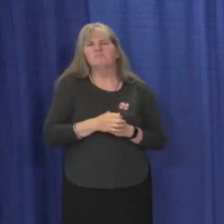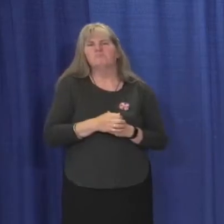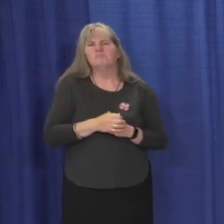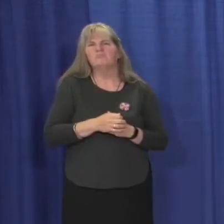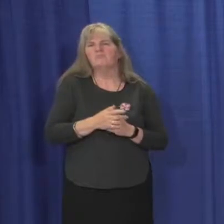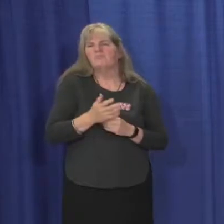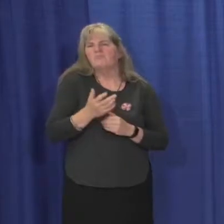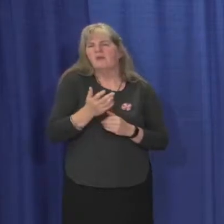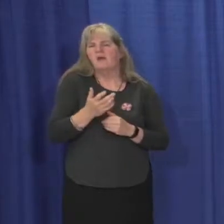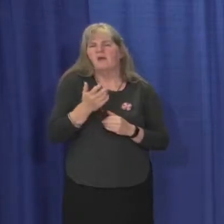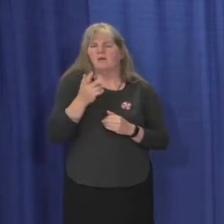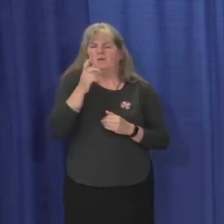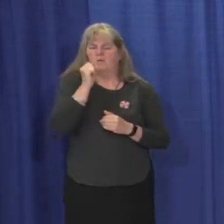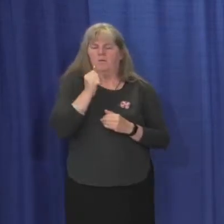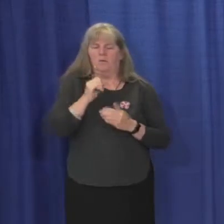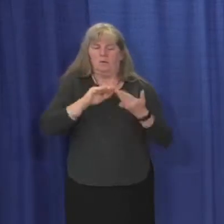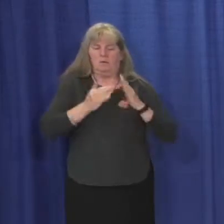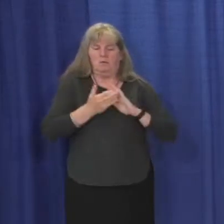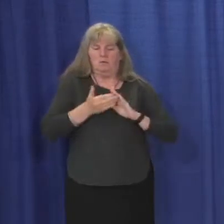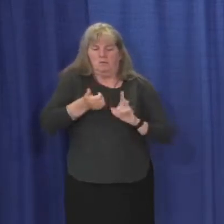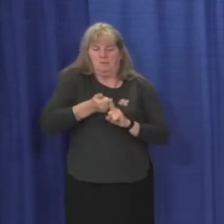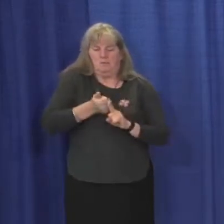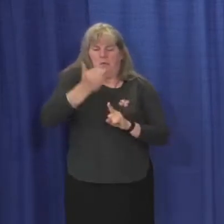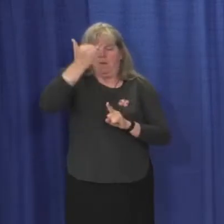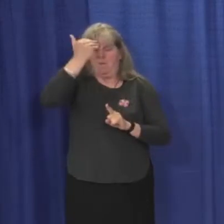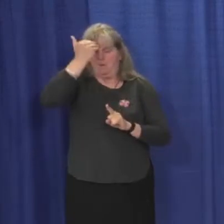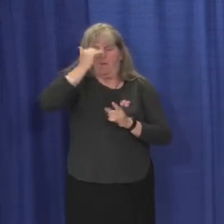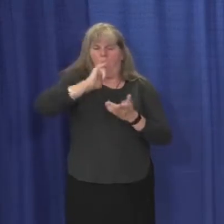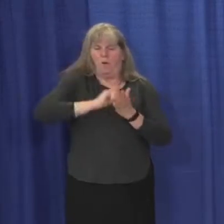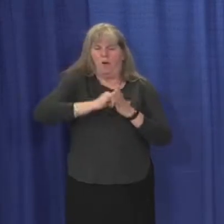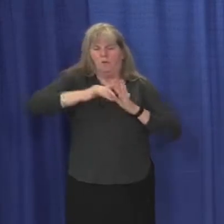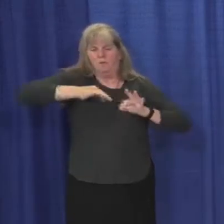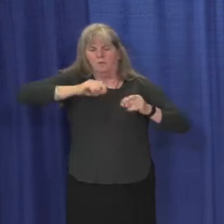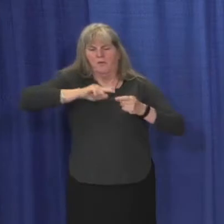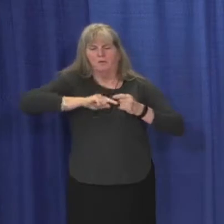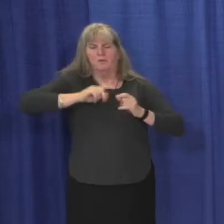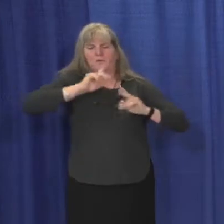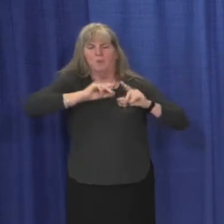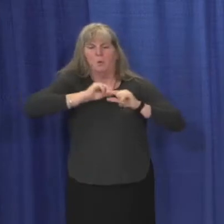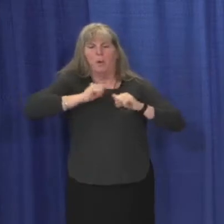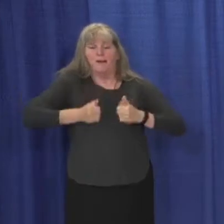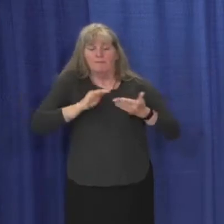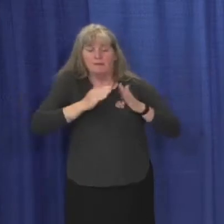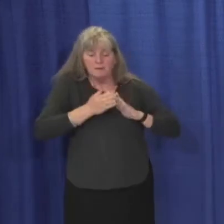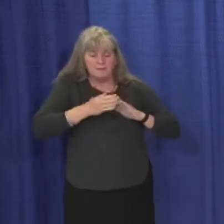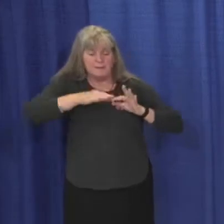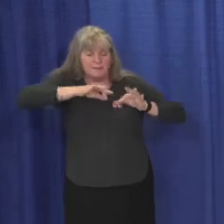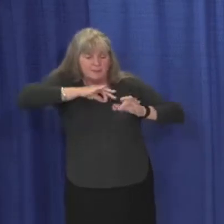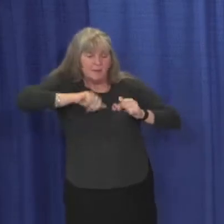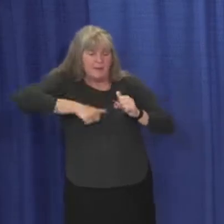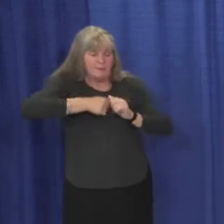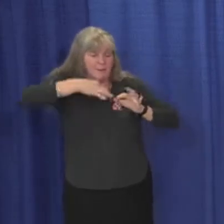communicable disease as is more practical for communities to communicate.